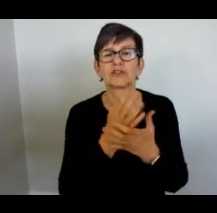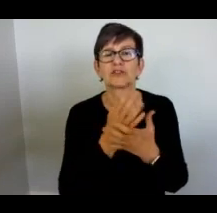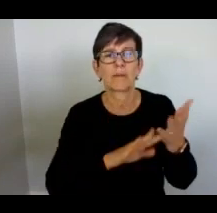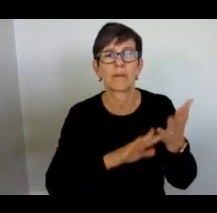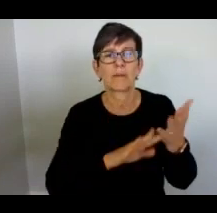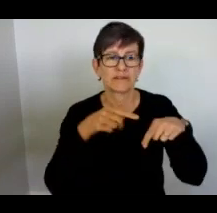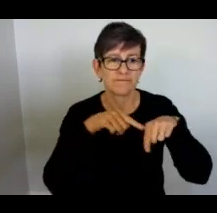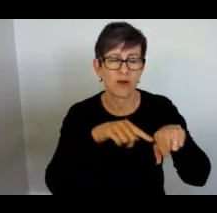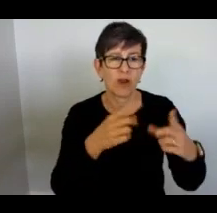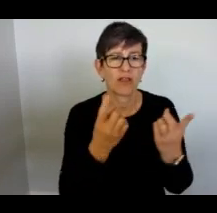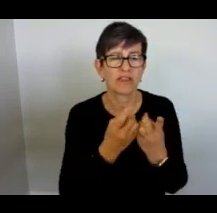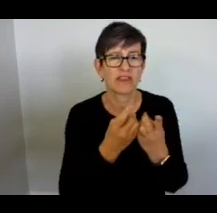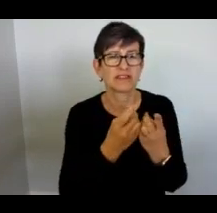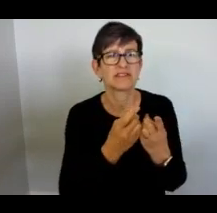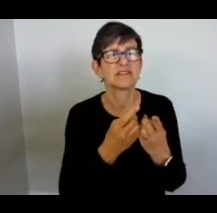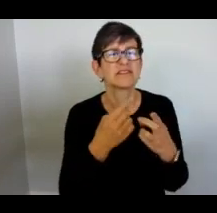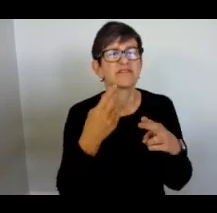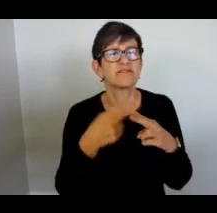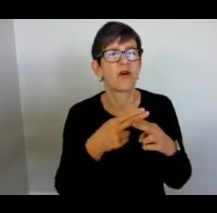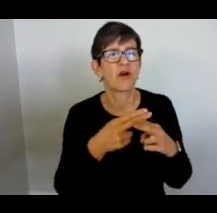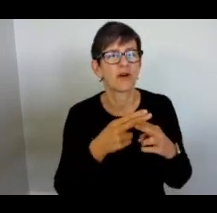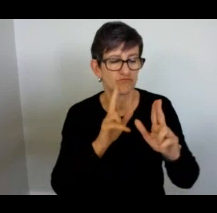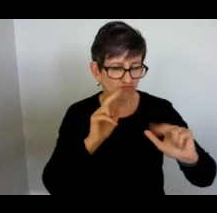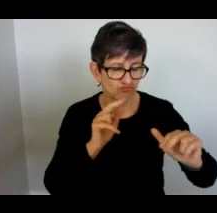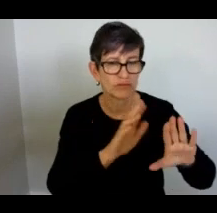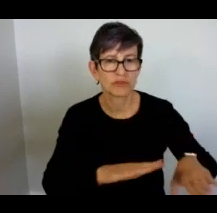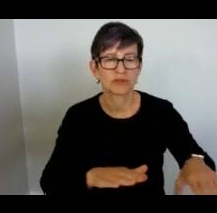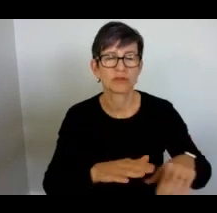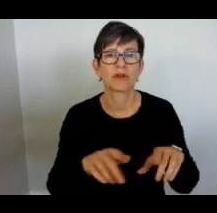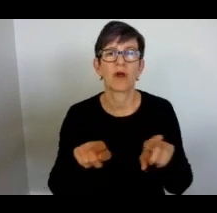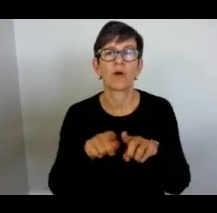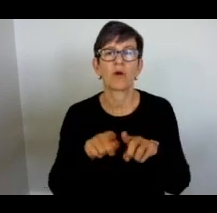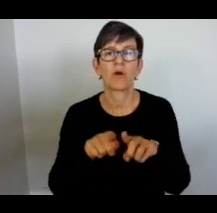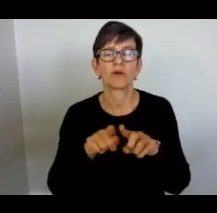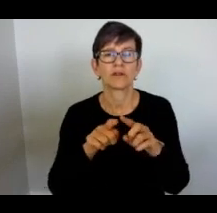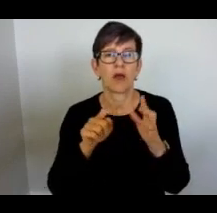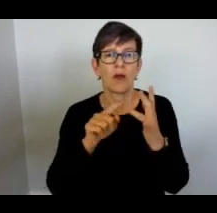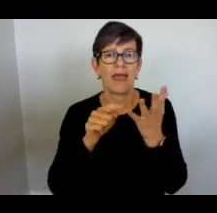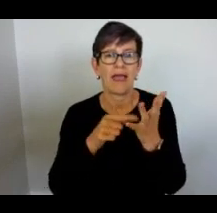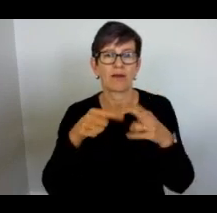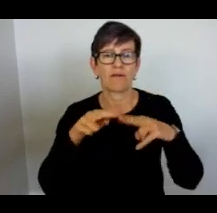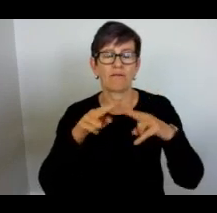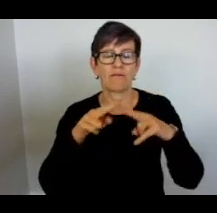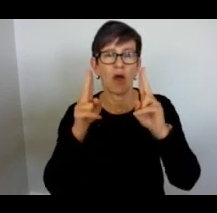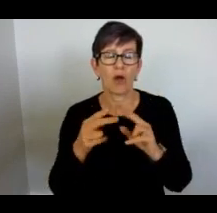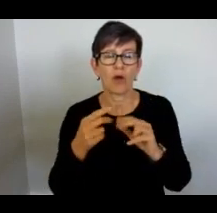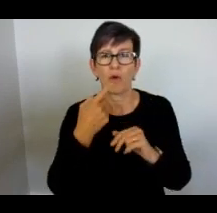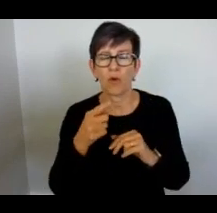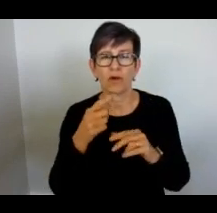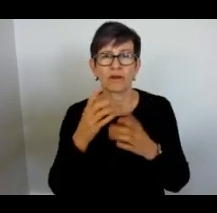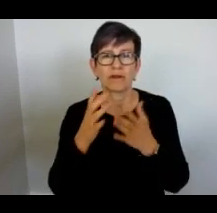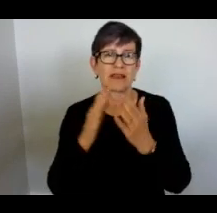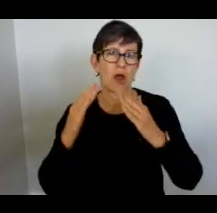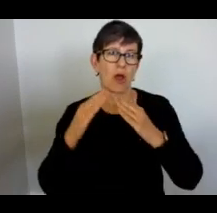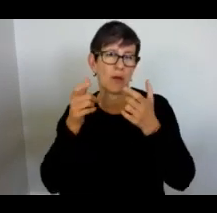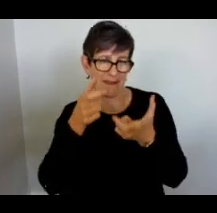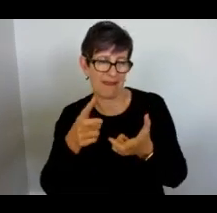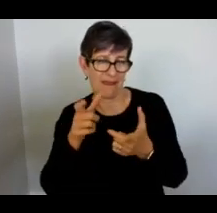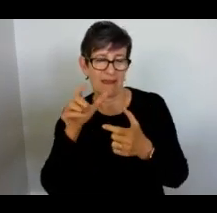of orders relate to out of home orders for a child in out-of-home care, that can relate to